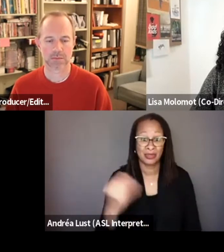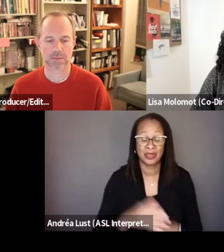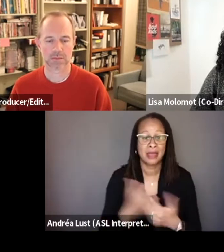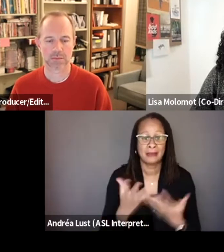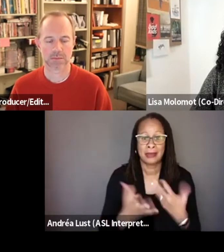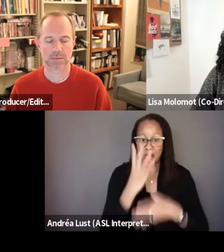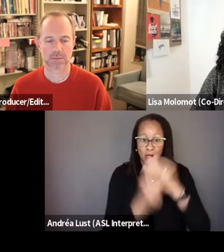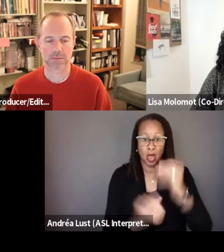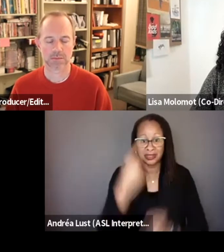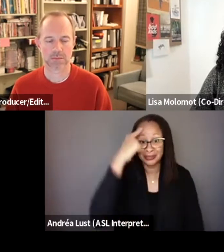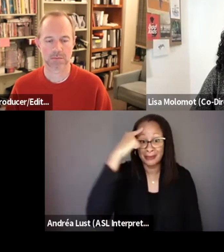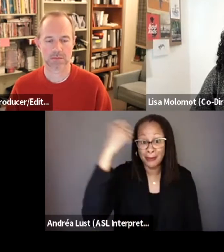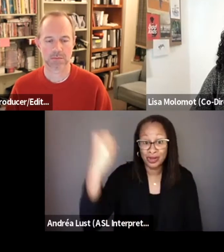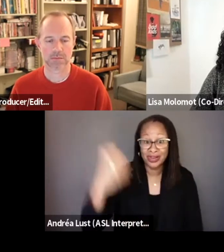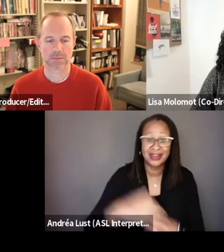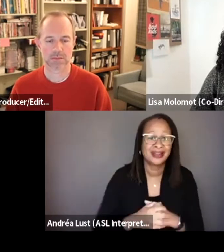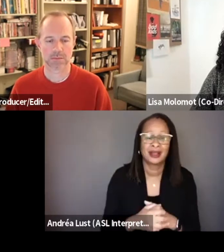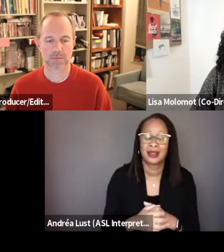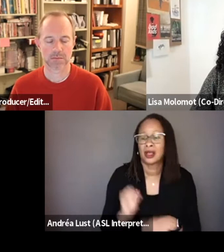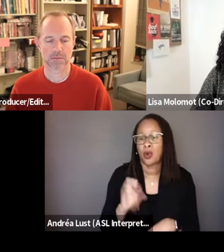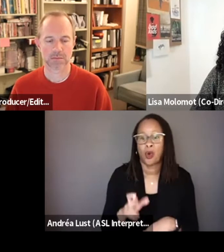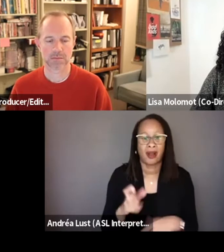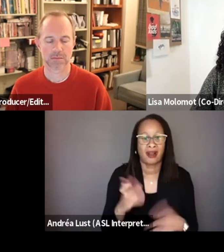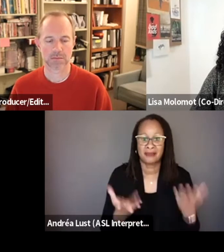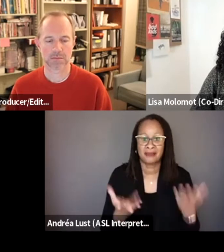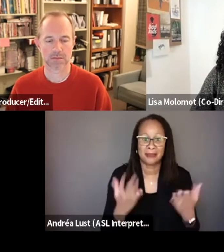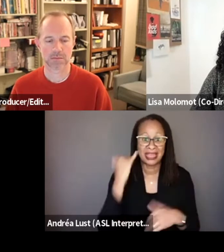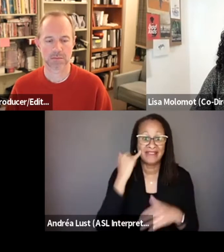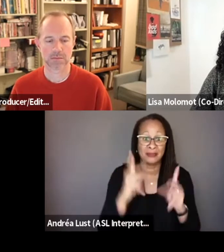you don't know if the people that were with him